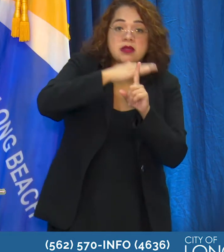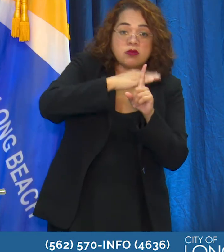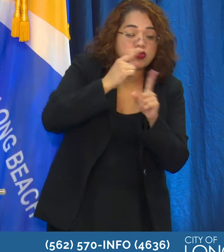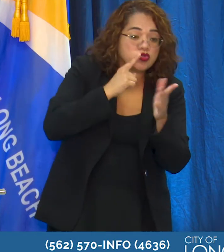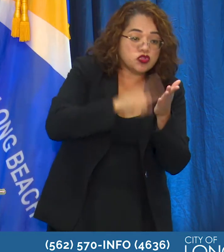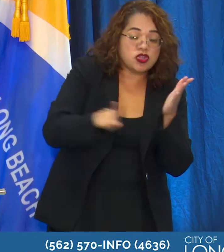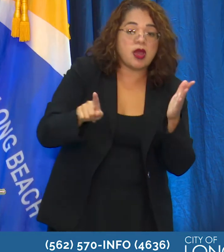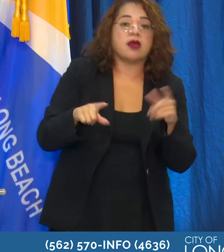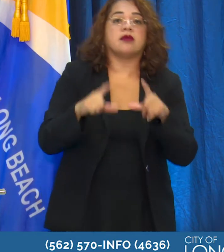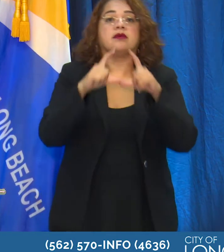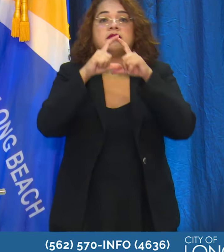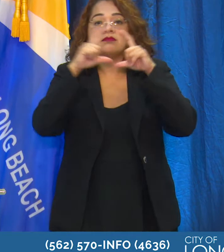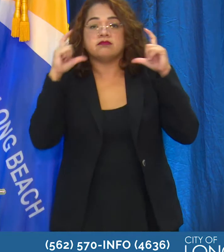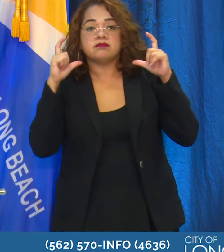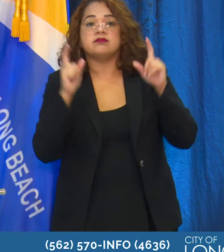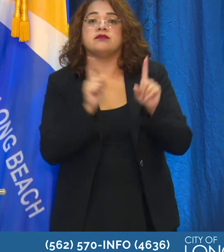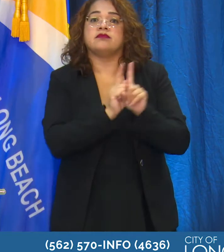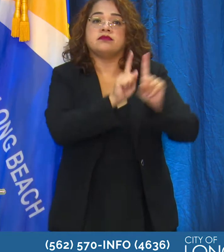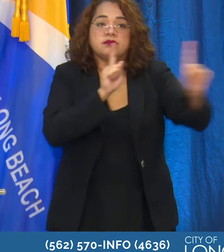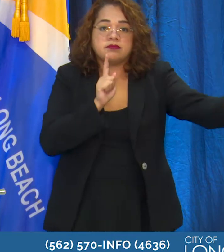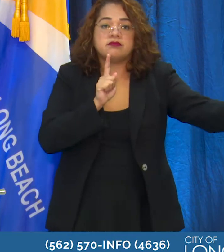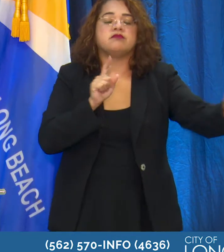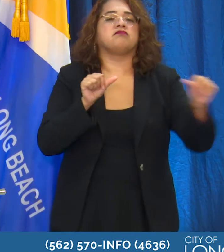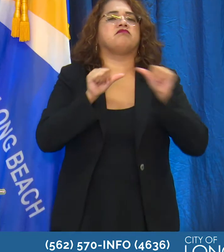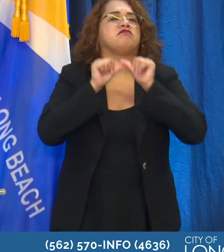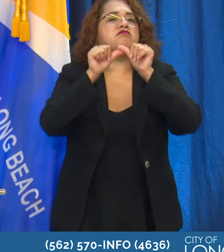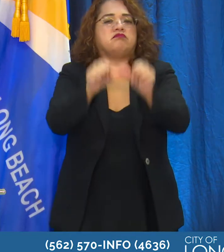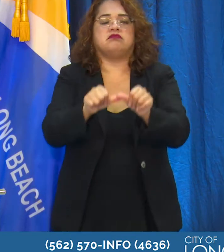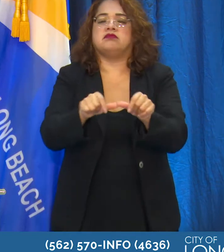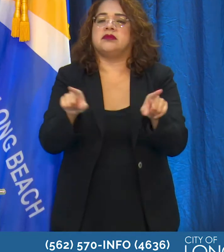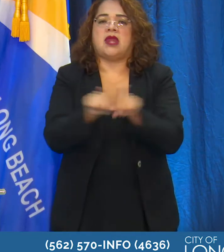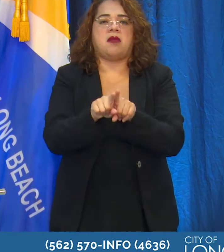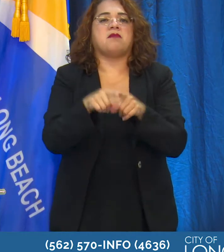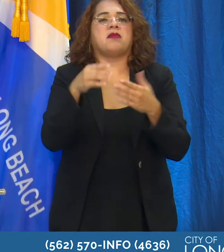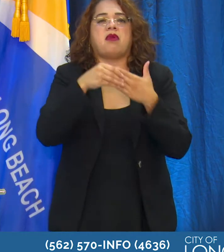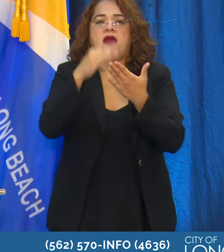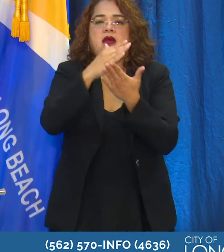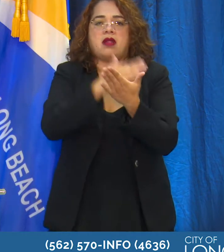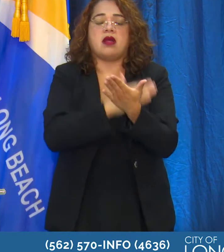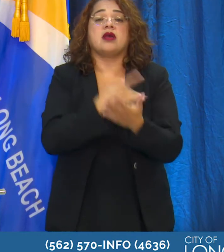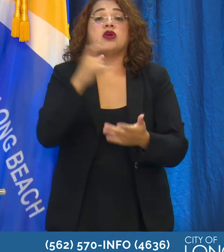Please share this information with anyone who may need a cool place to be for a couple of hours.